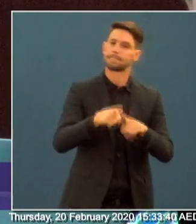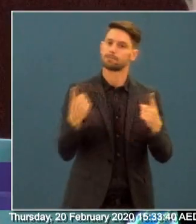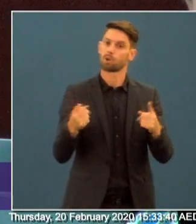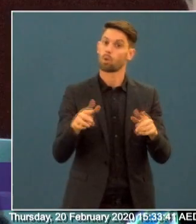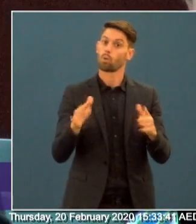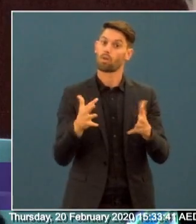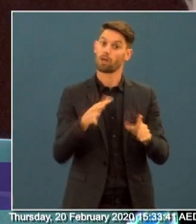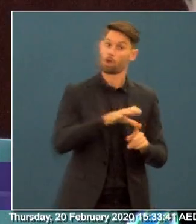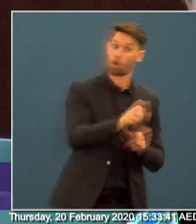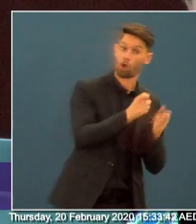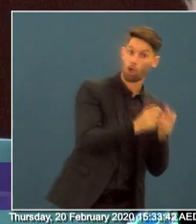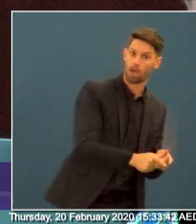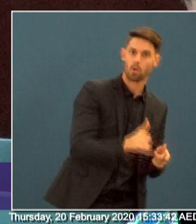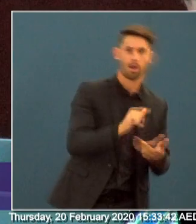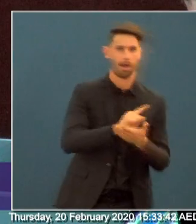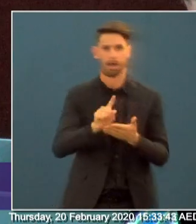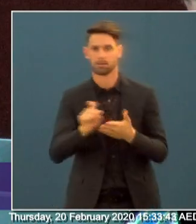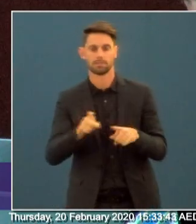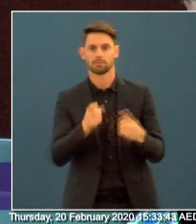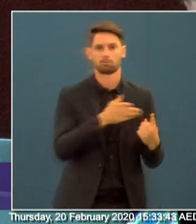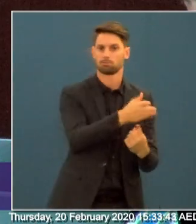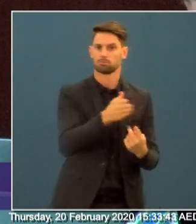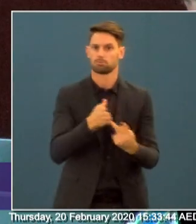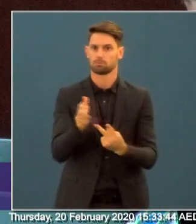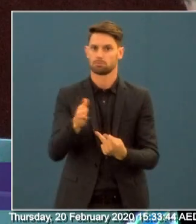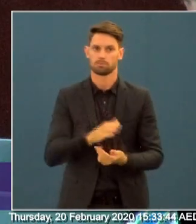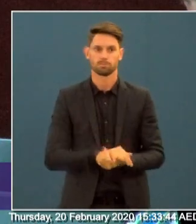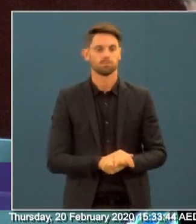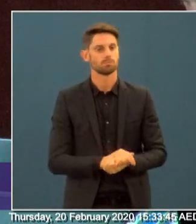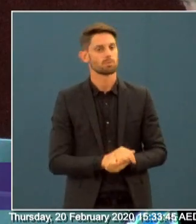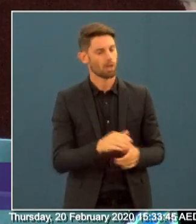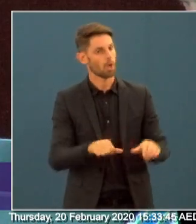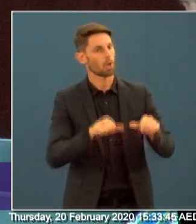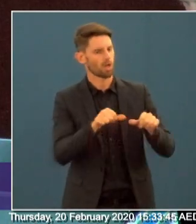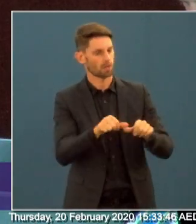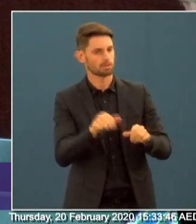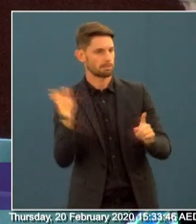Now, with the transition from paediatric to adult services,